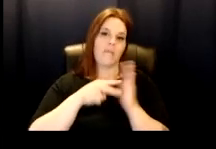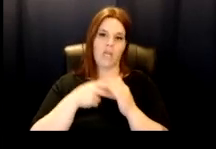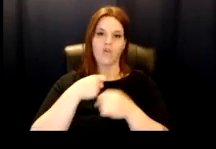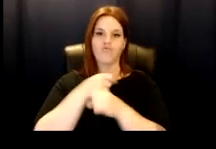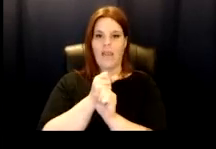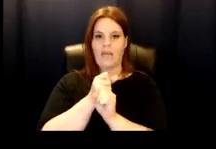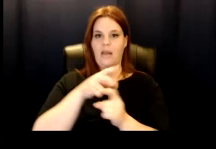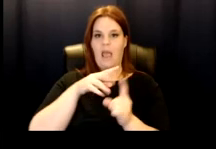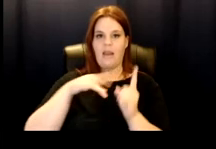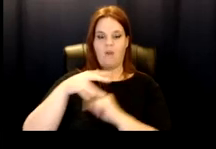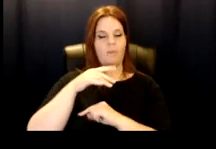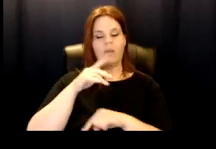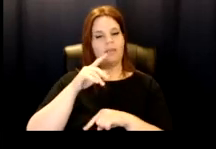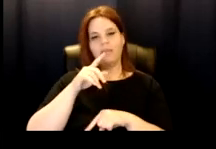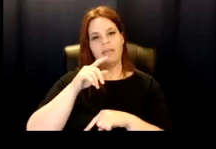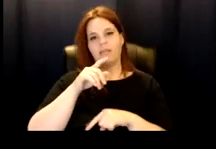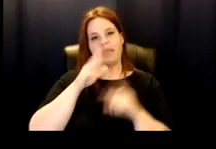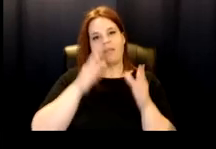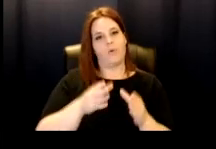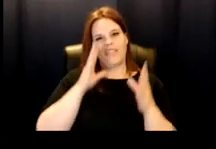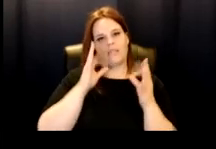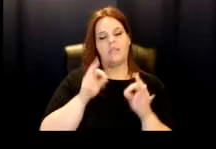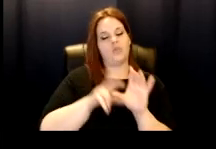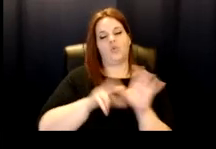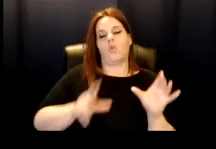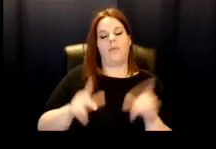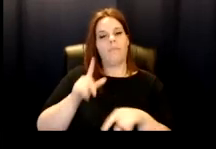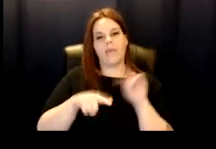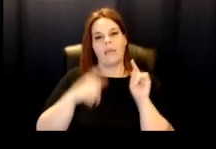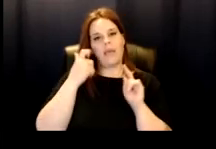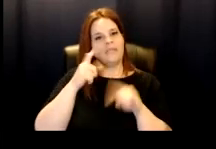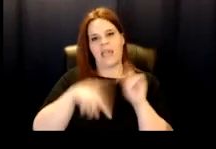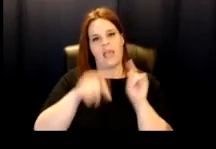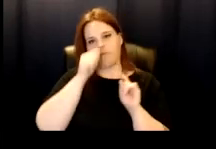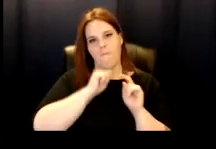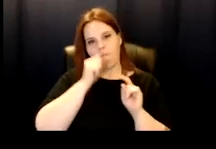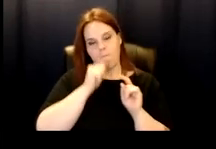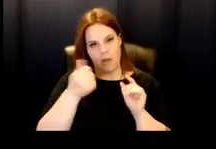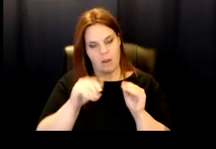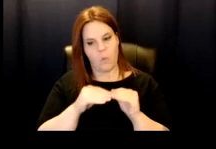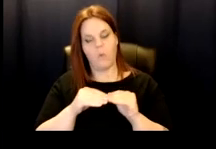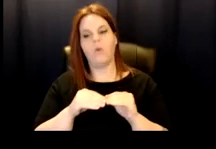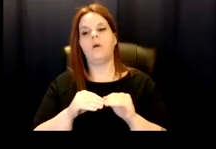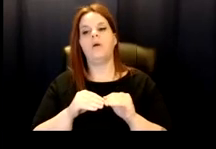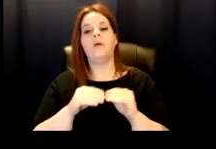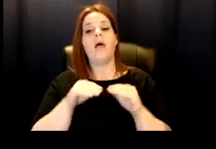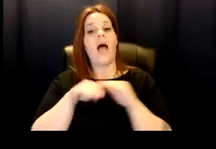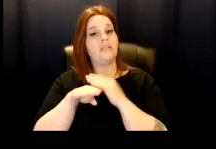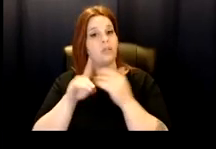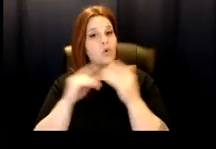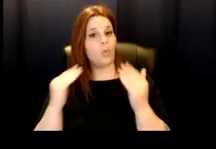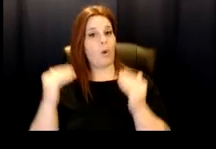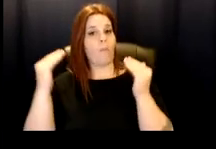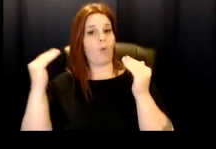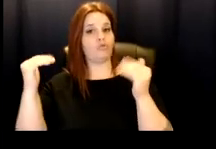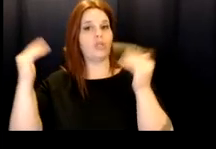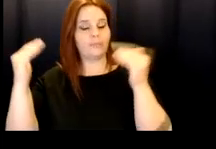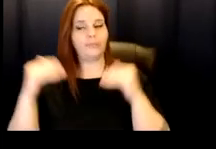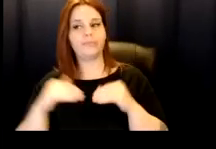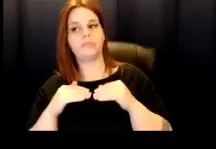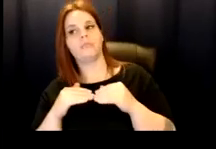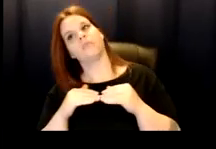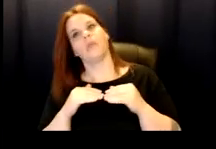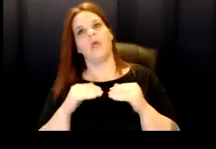of such that the person chose to quit. Access to promotion. Provision of reasonable accommodations,